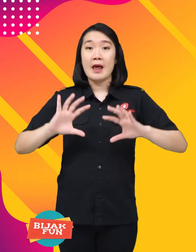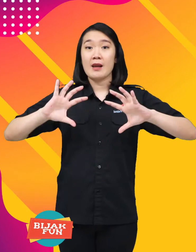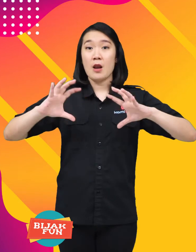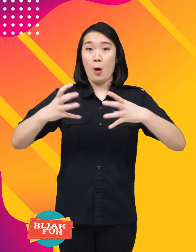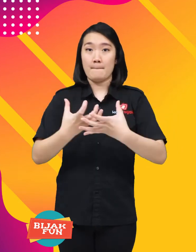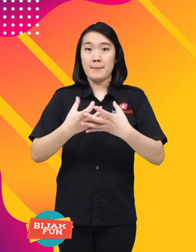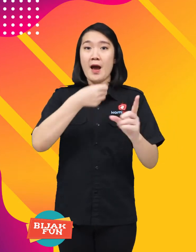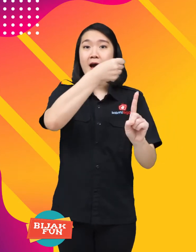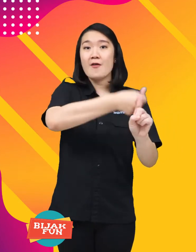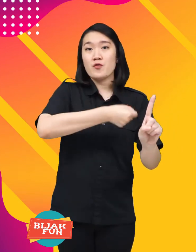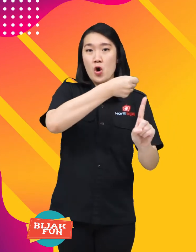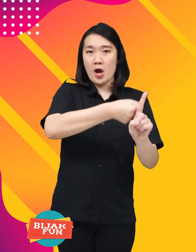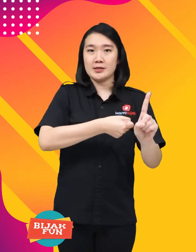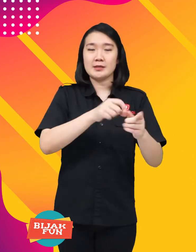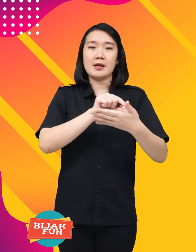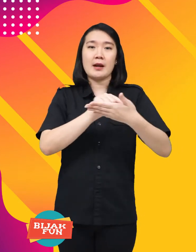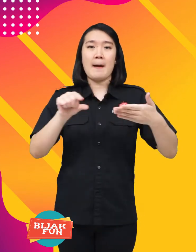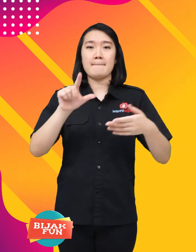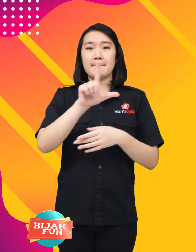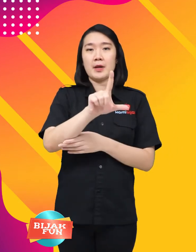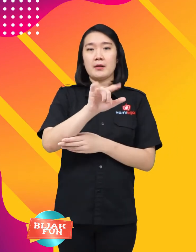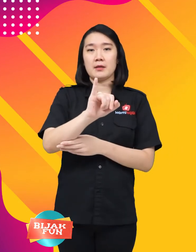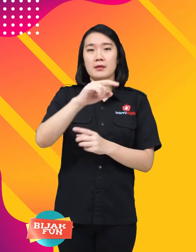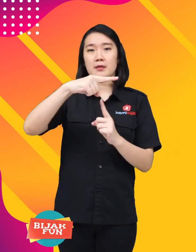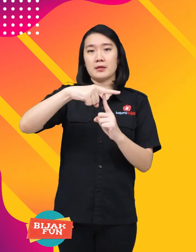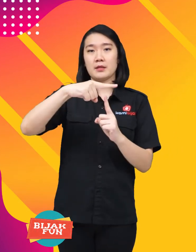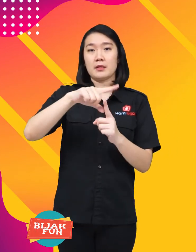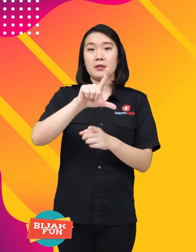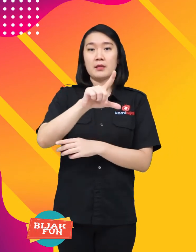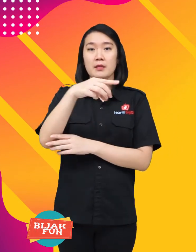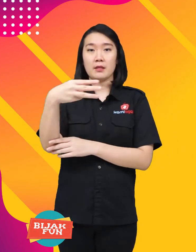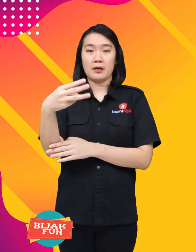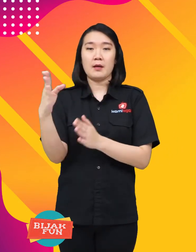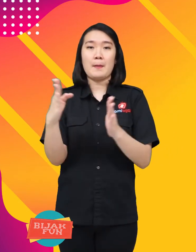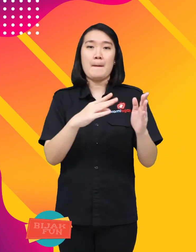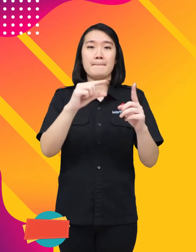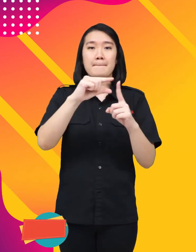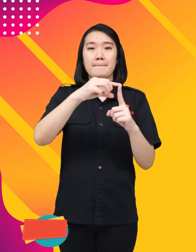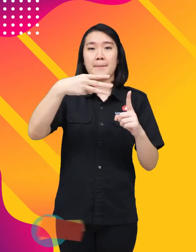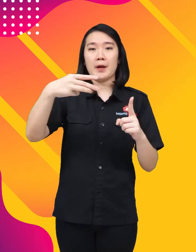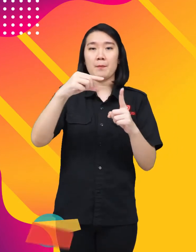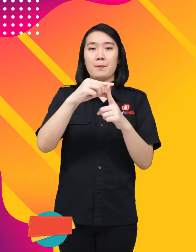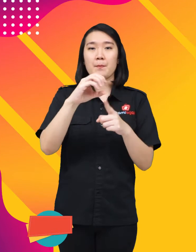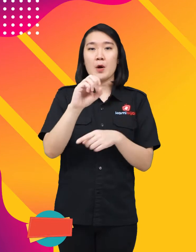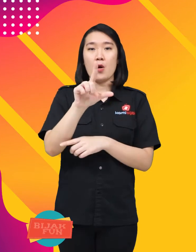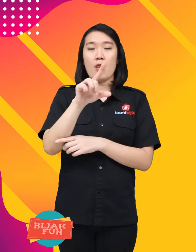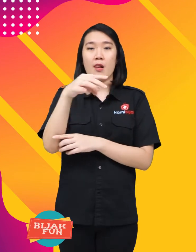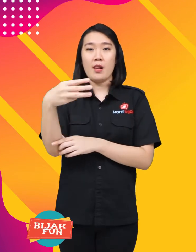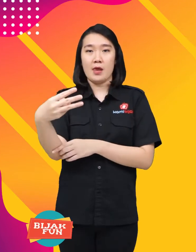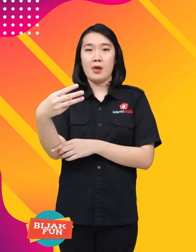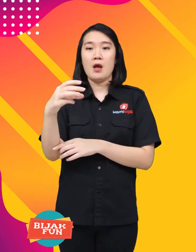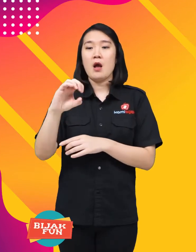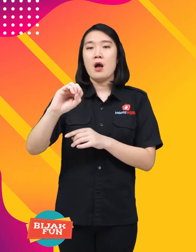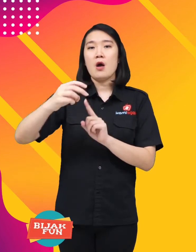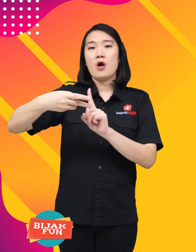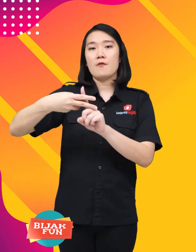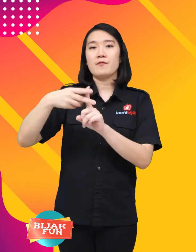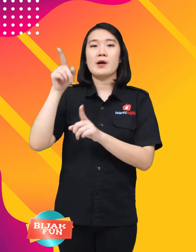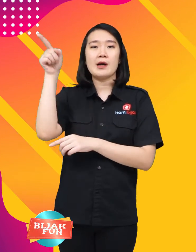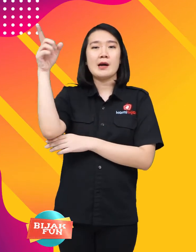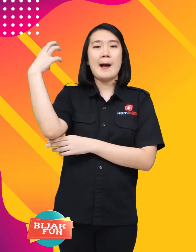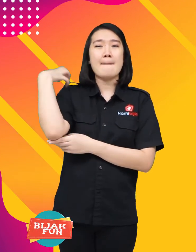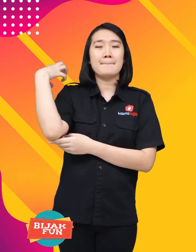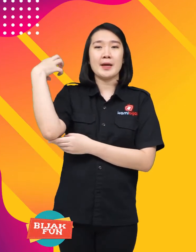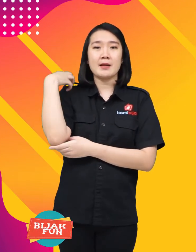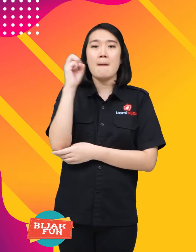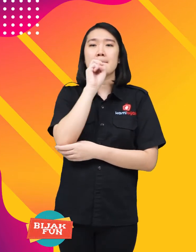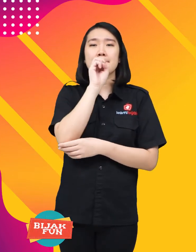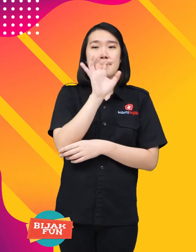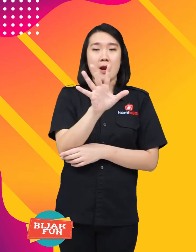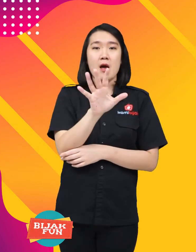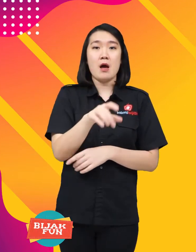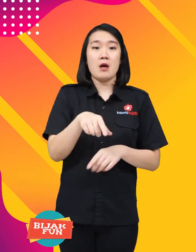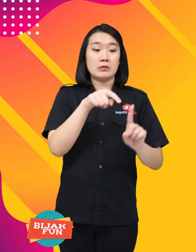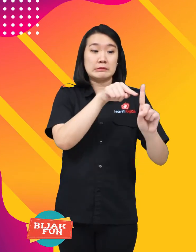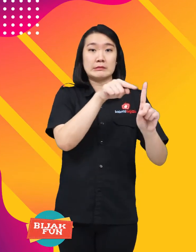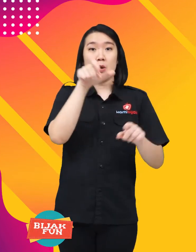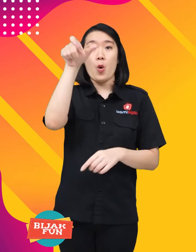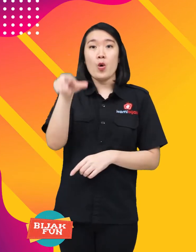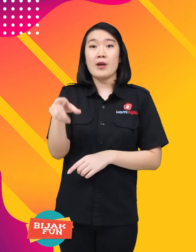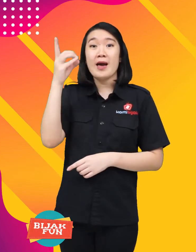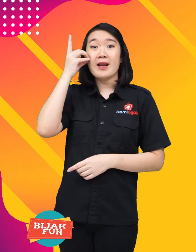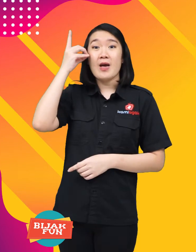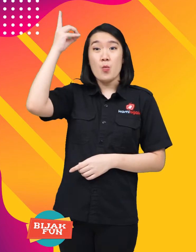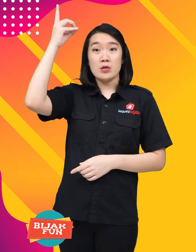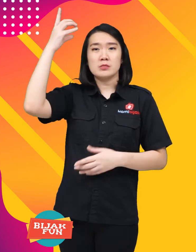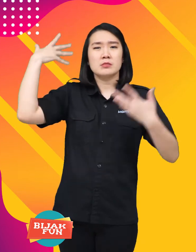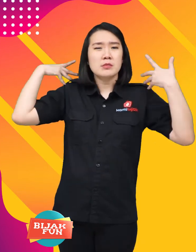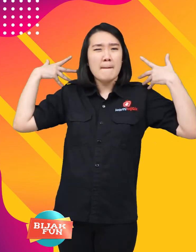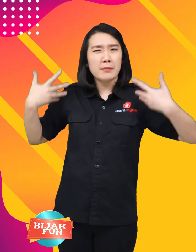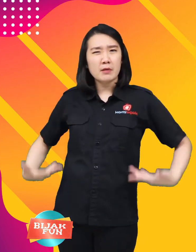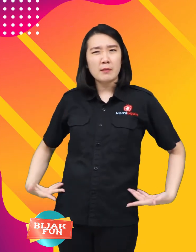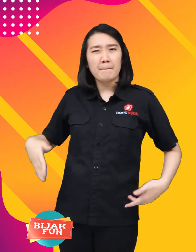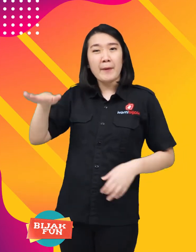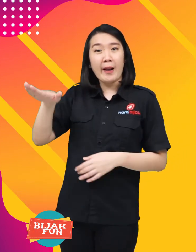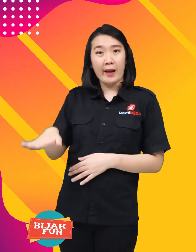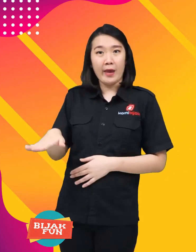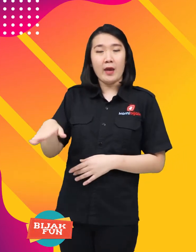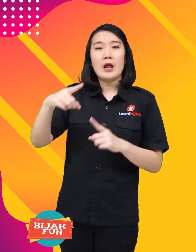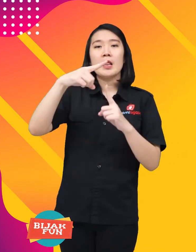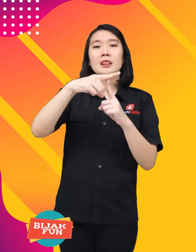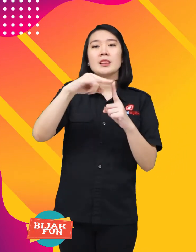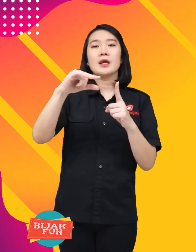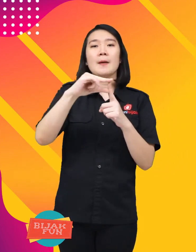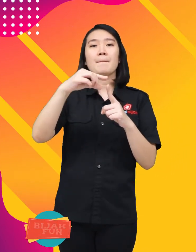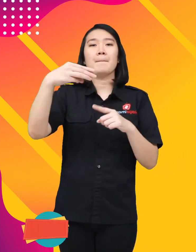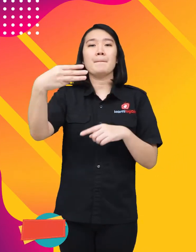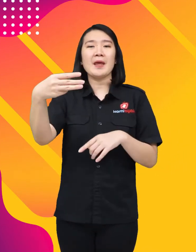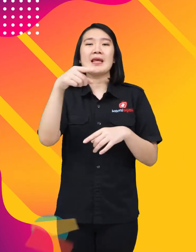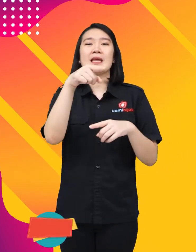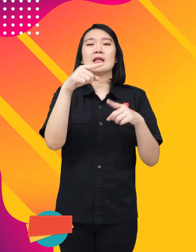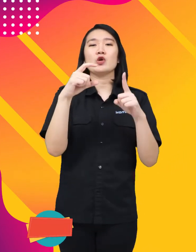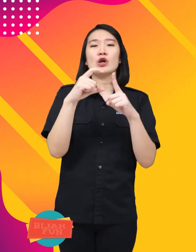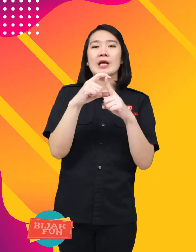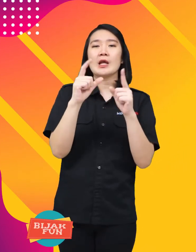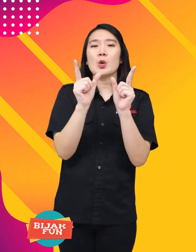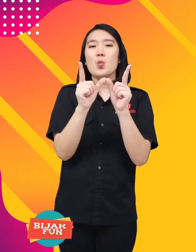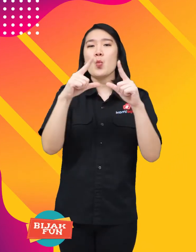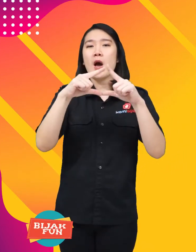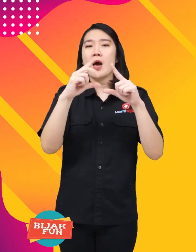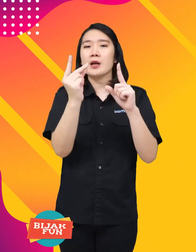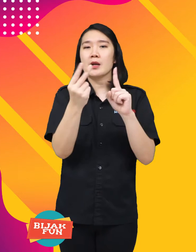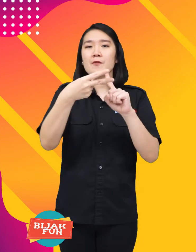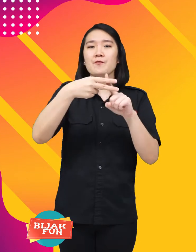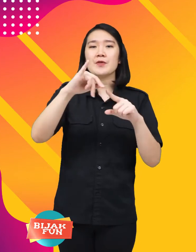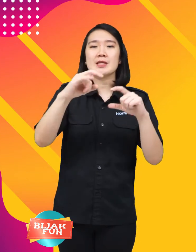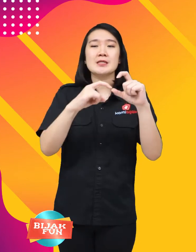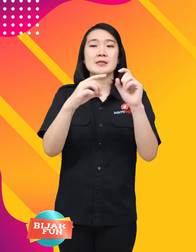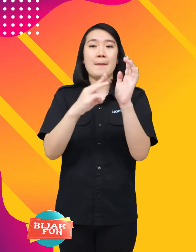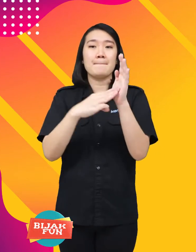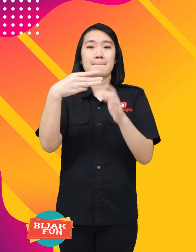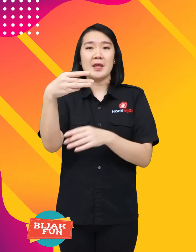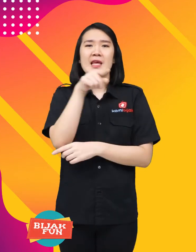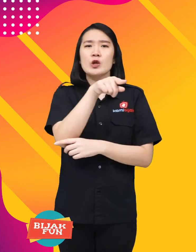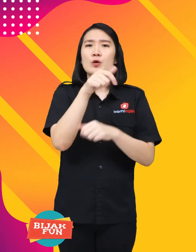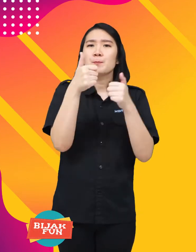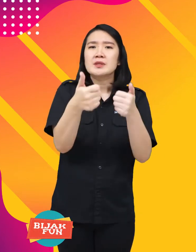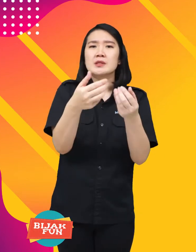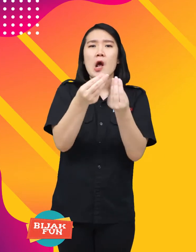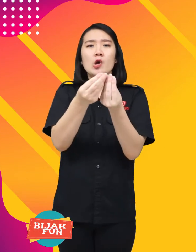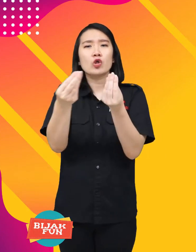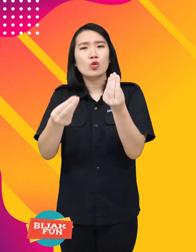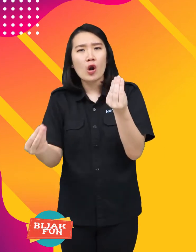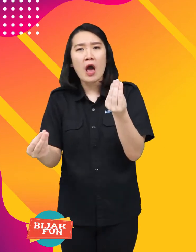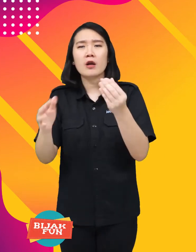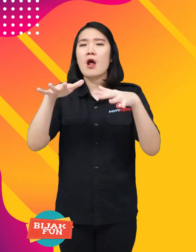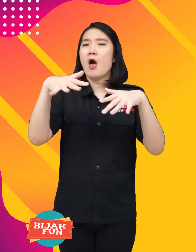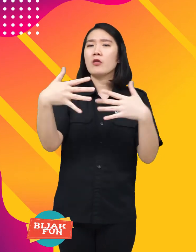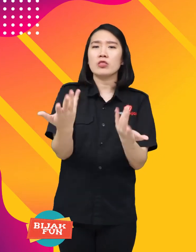The advocacy group Little People Of America said, Dwarfism type short adults can be hereditary